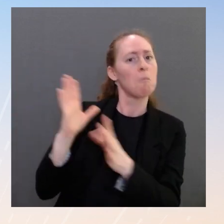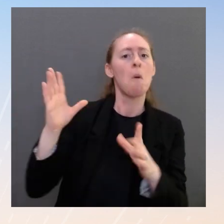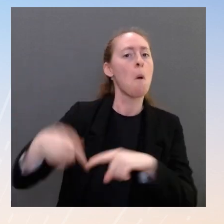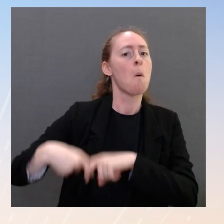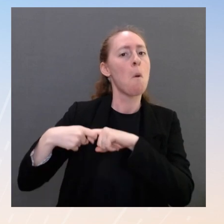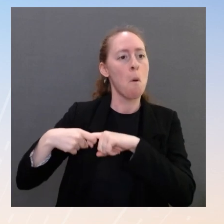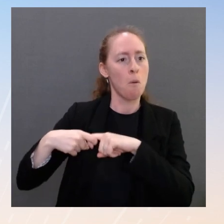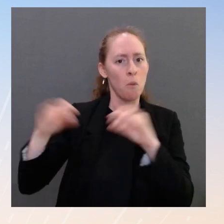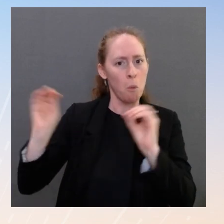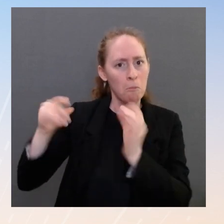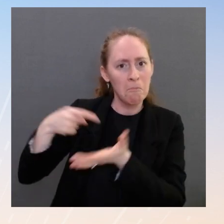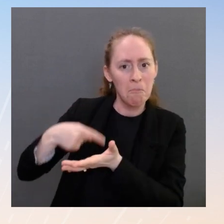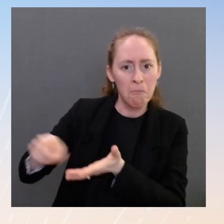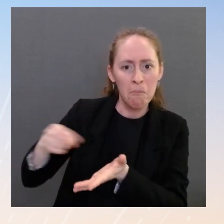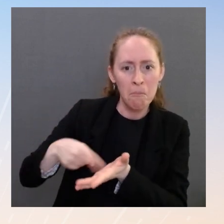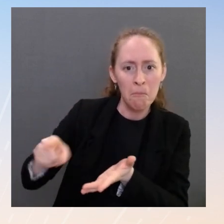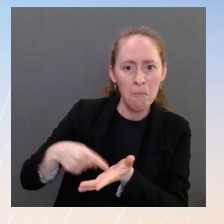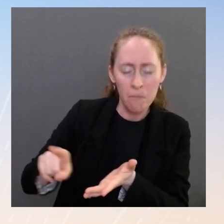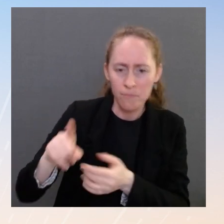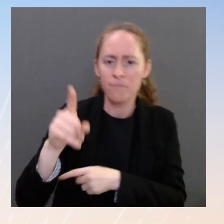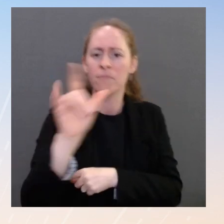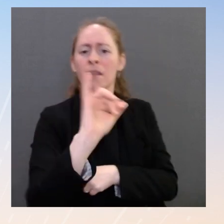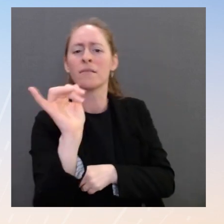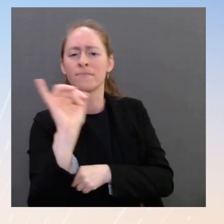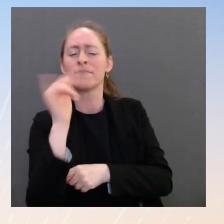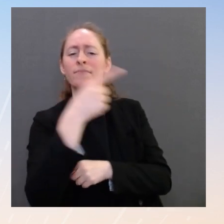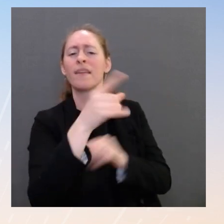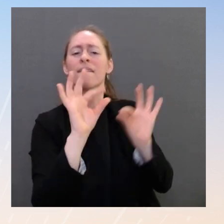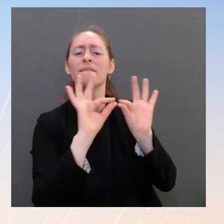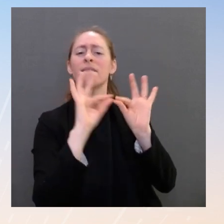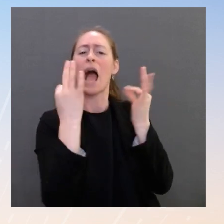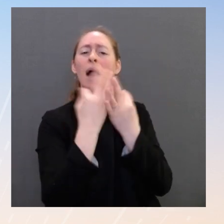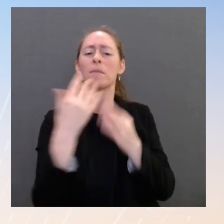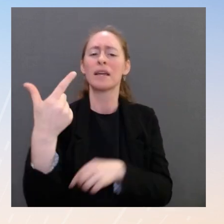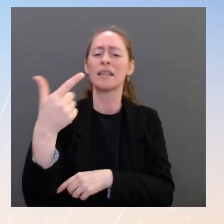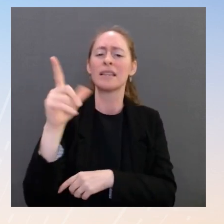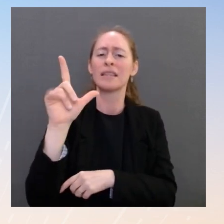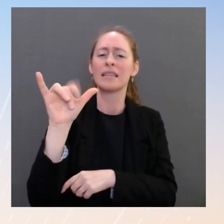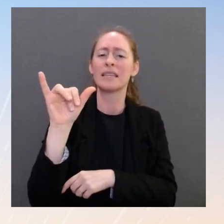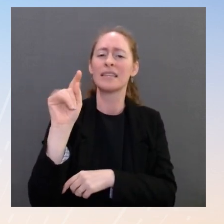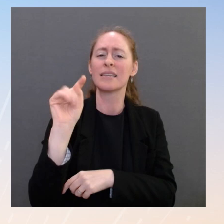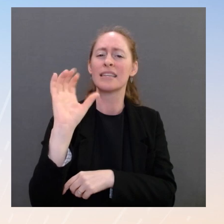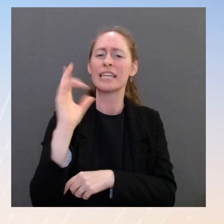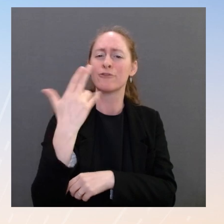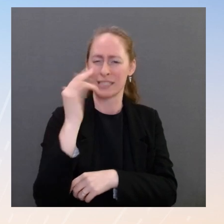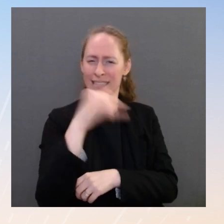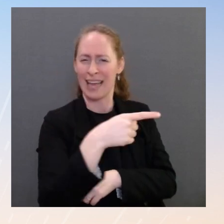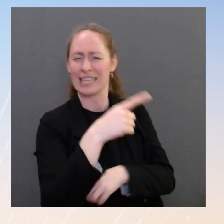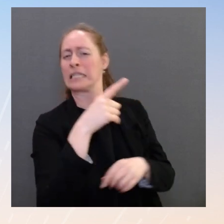so more people would be eligible for lower-cost healthcare; and continuing conversations that are happening on Capitol Hill